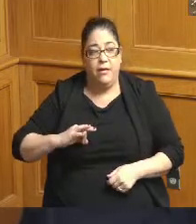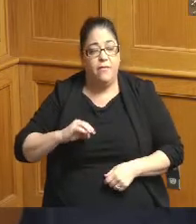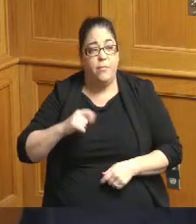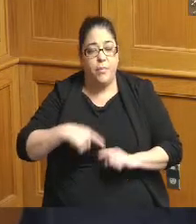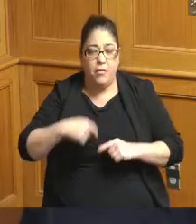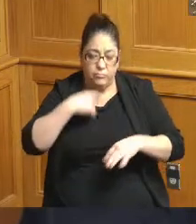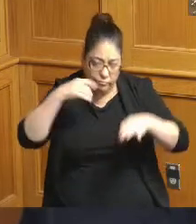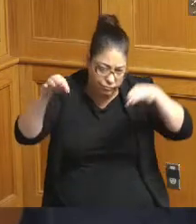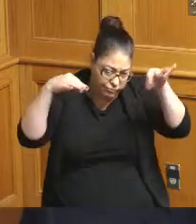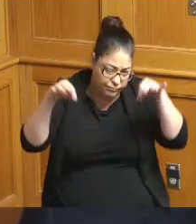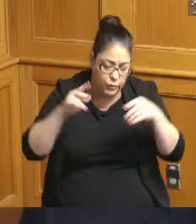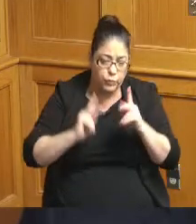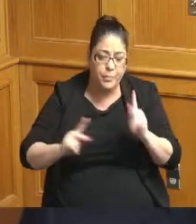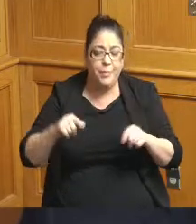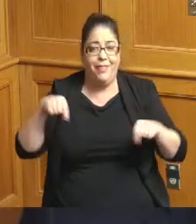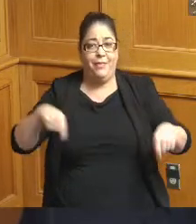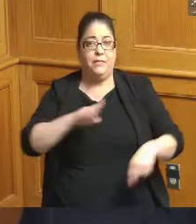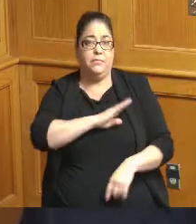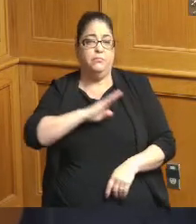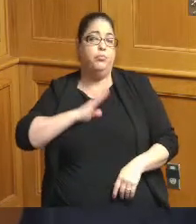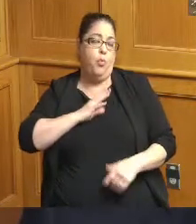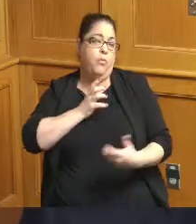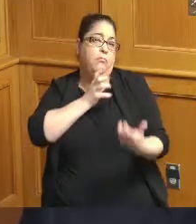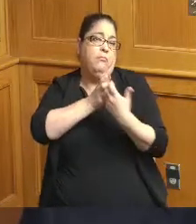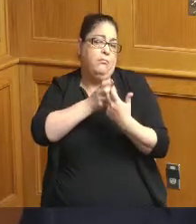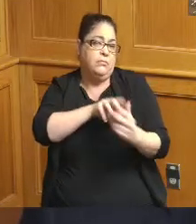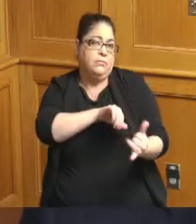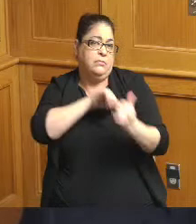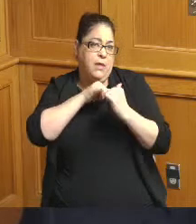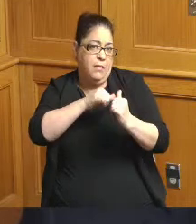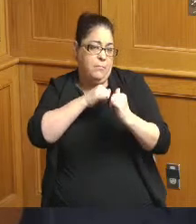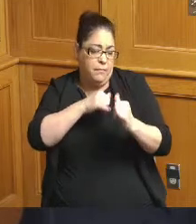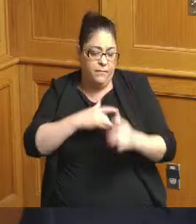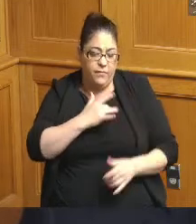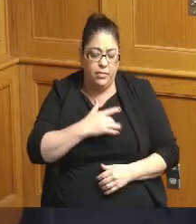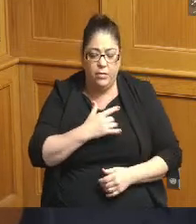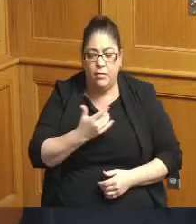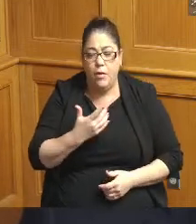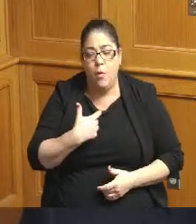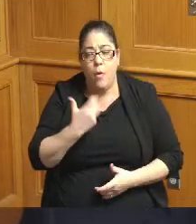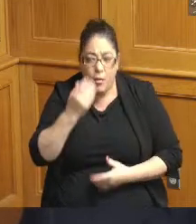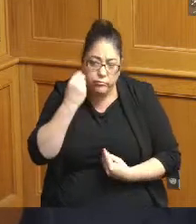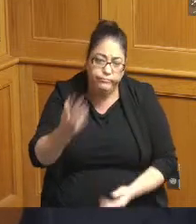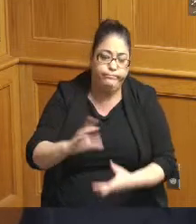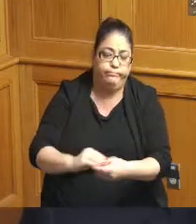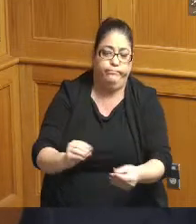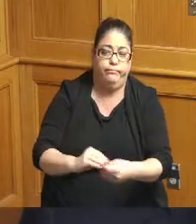and I know this board is aligned in this thinking that we want to make sure that when when kids are